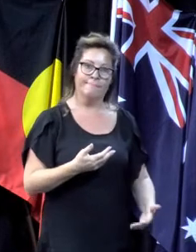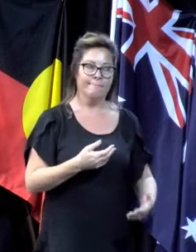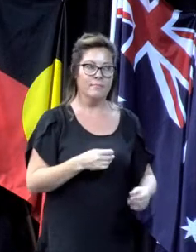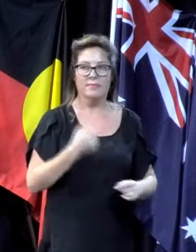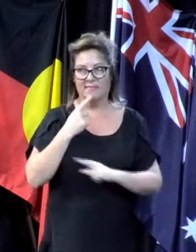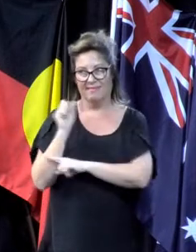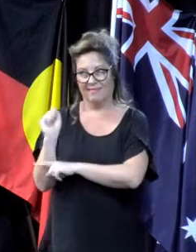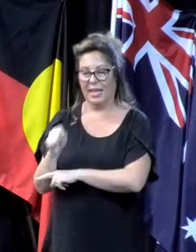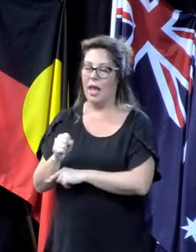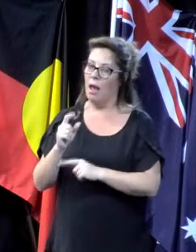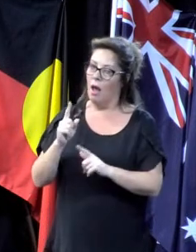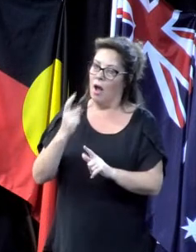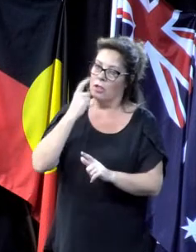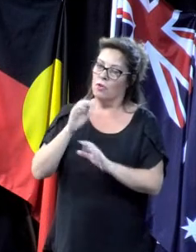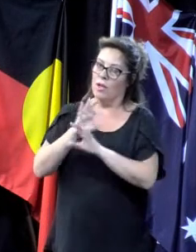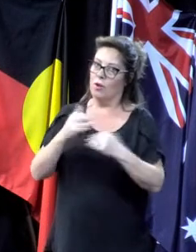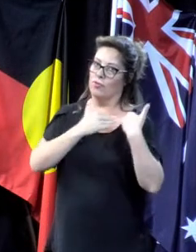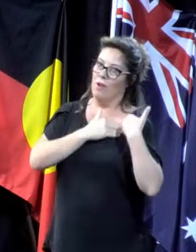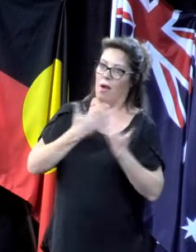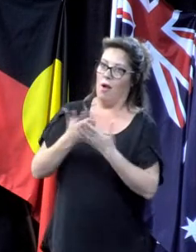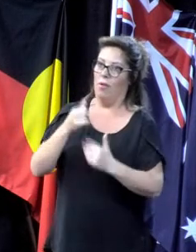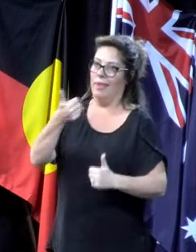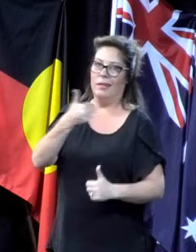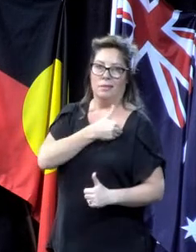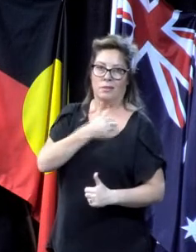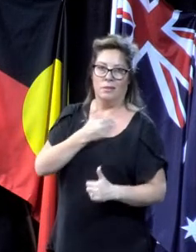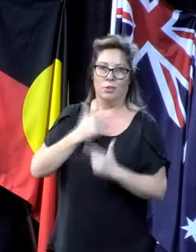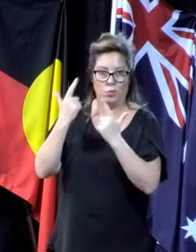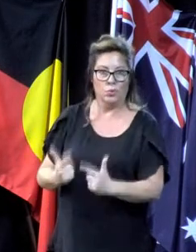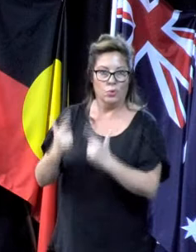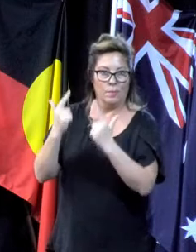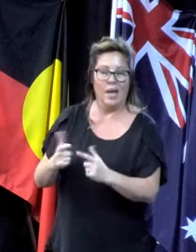that reliance and, you know, to value and be kind to our staff.